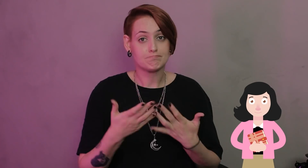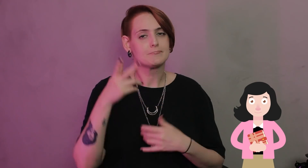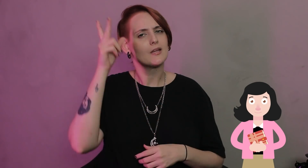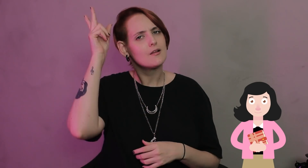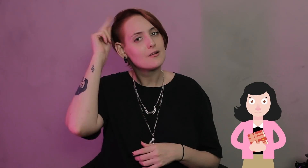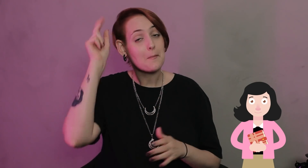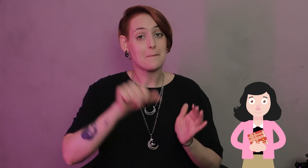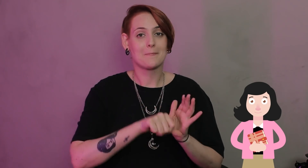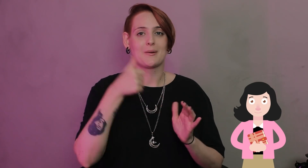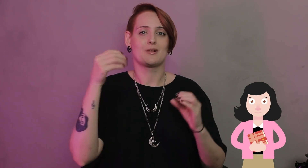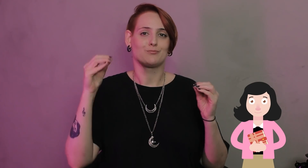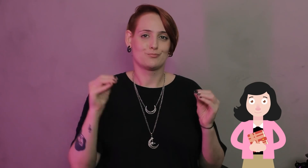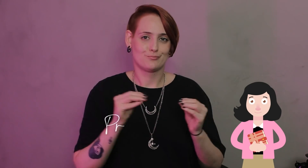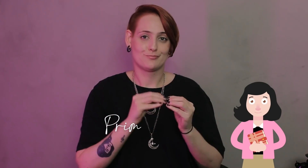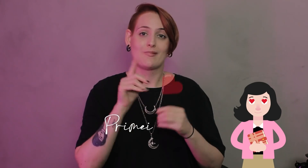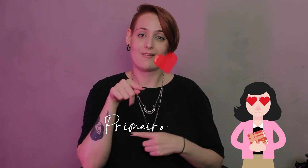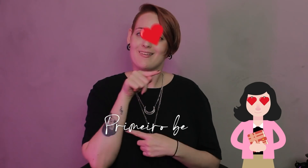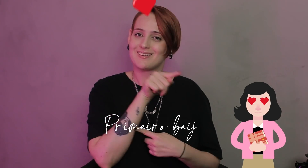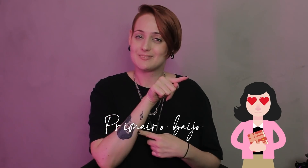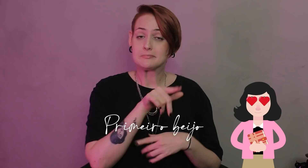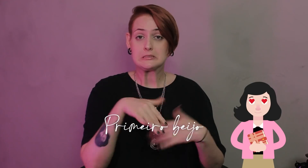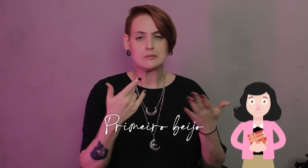The young woman has her first kiss with him.